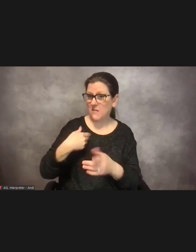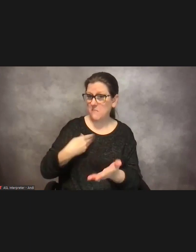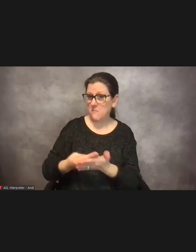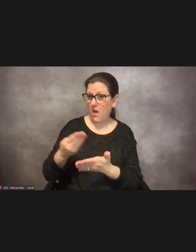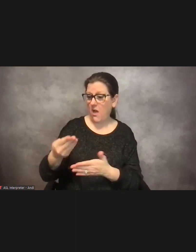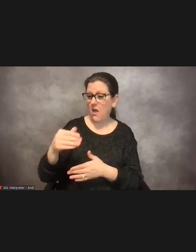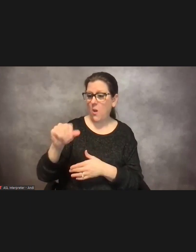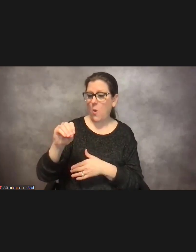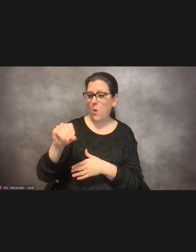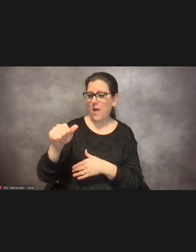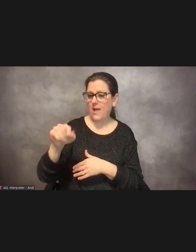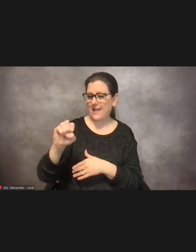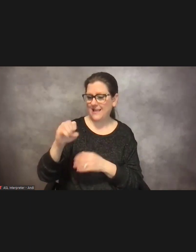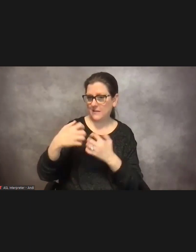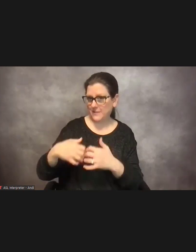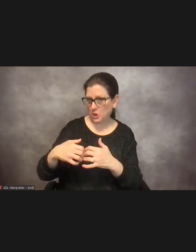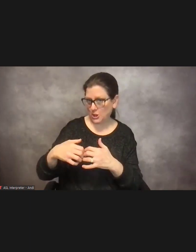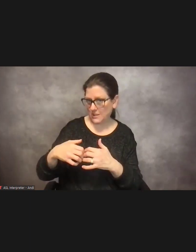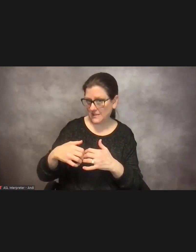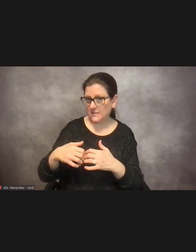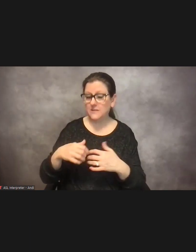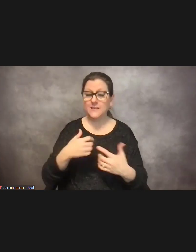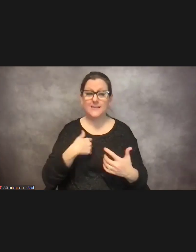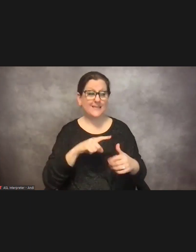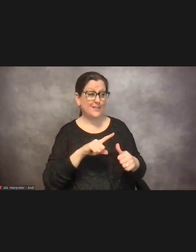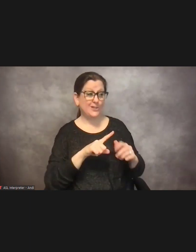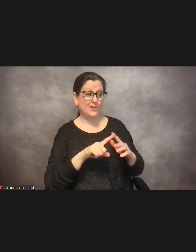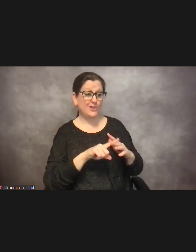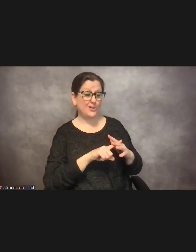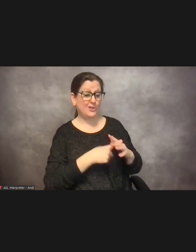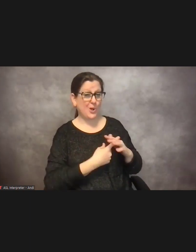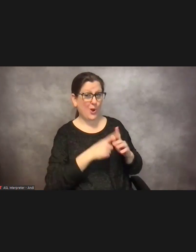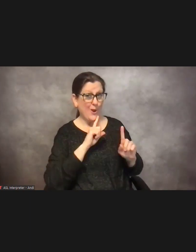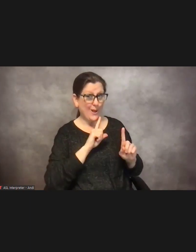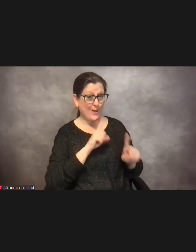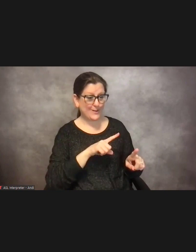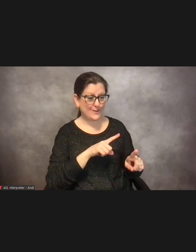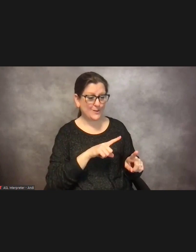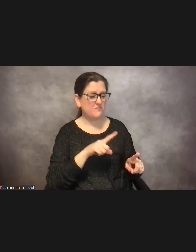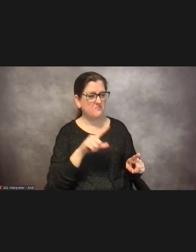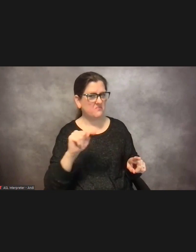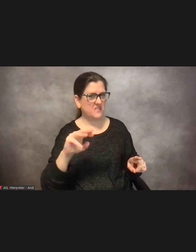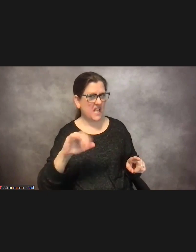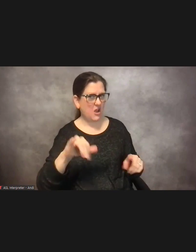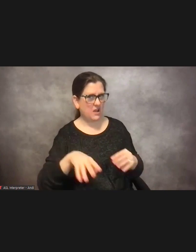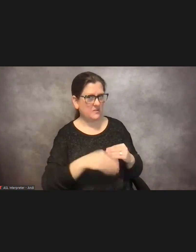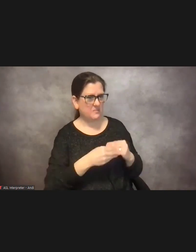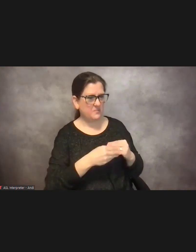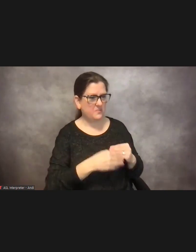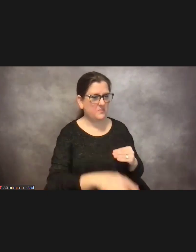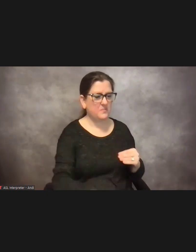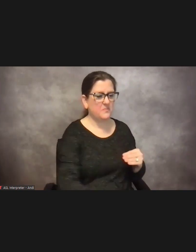beneficial for the county to purchase an OAE machine? Um, I'm going to start off with part of the answer,, but, Terry,